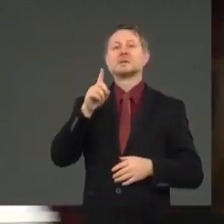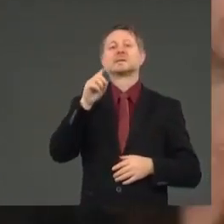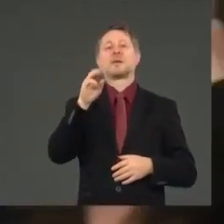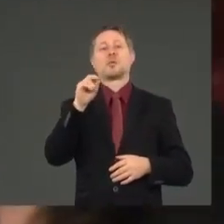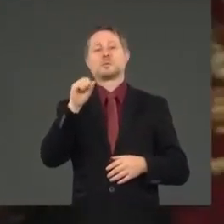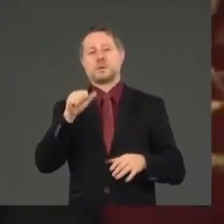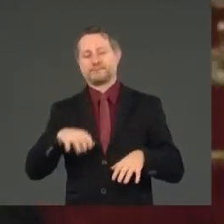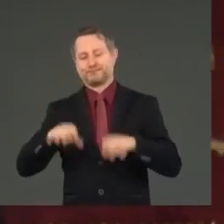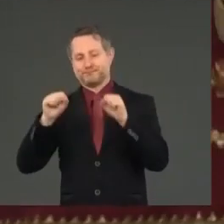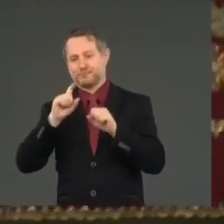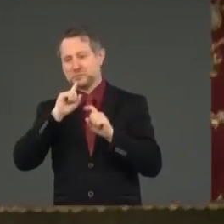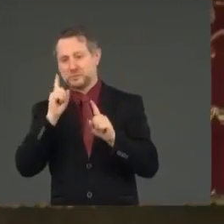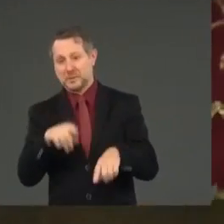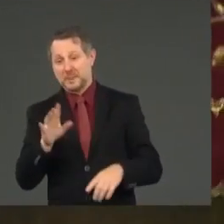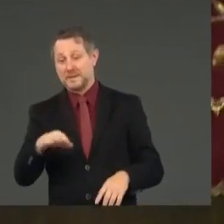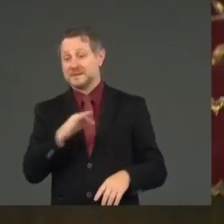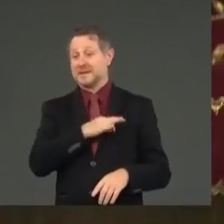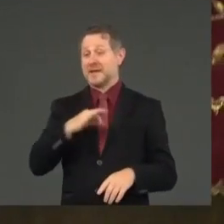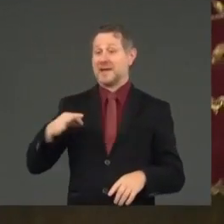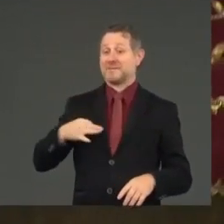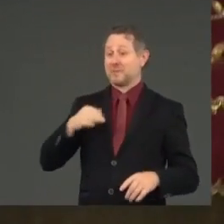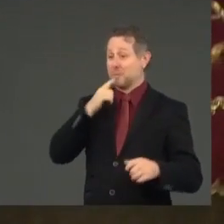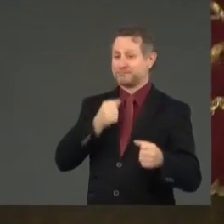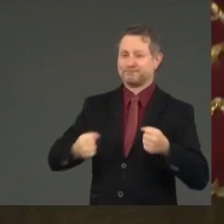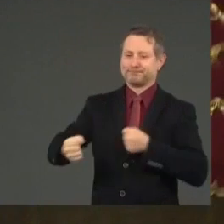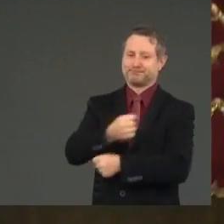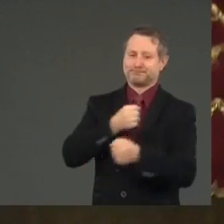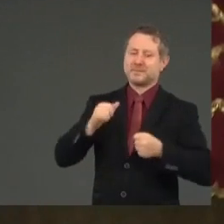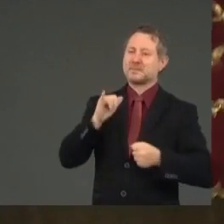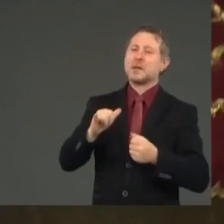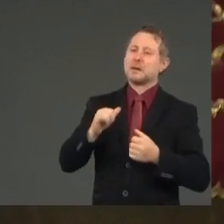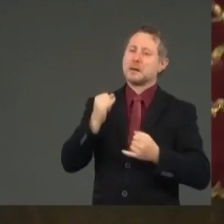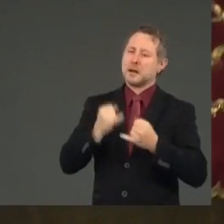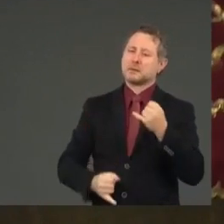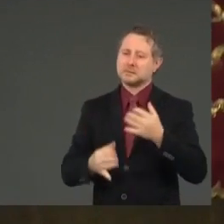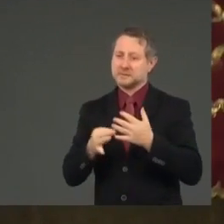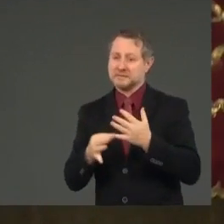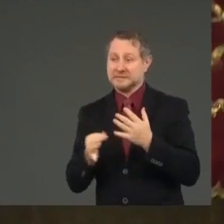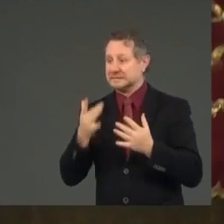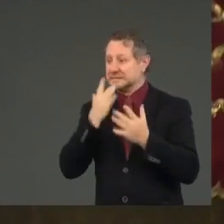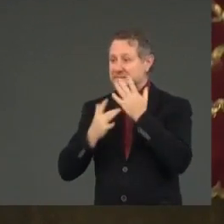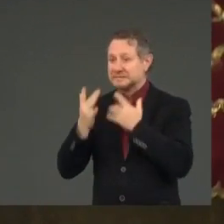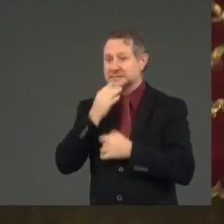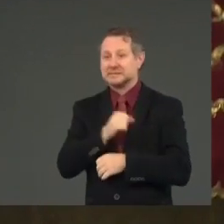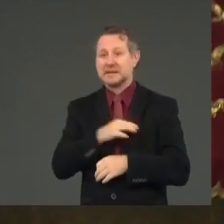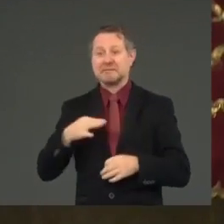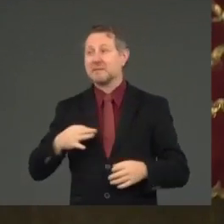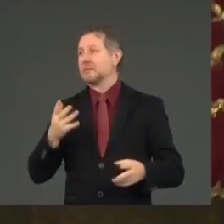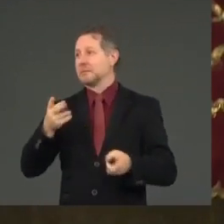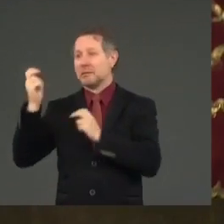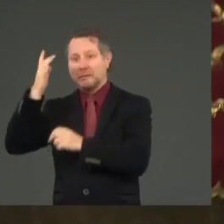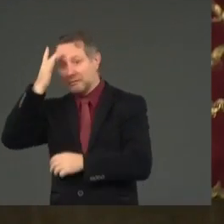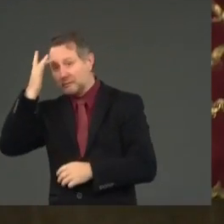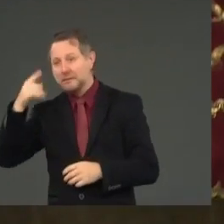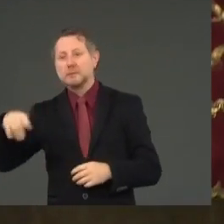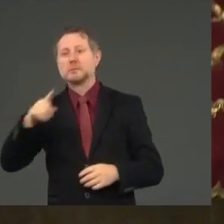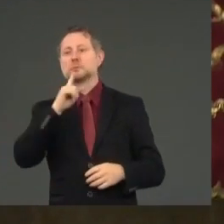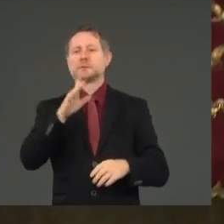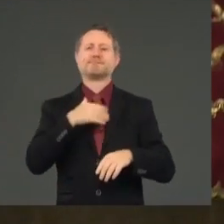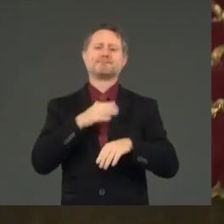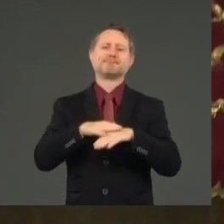HOMES?